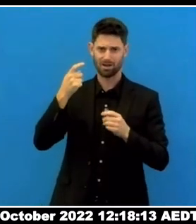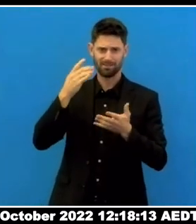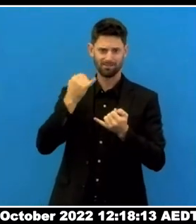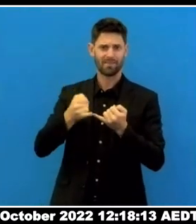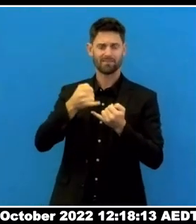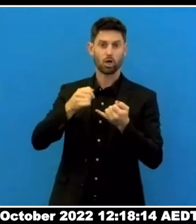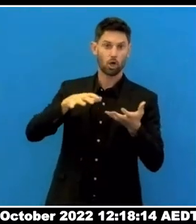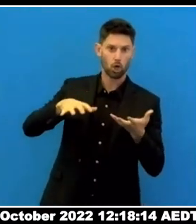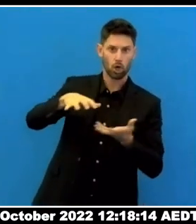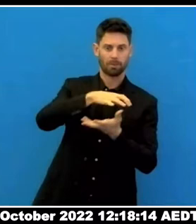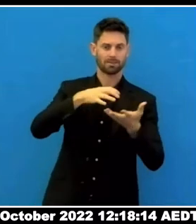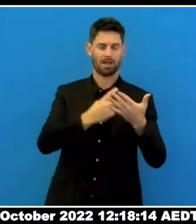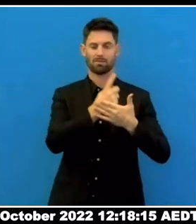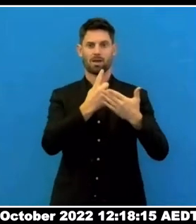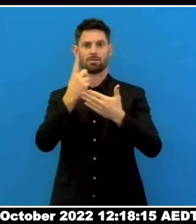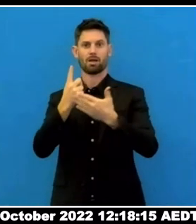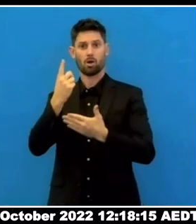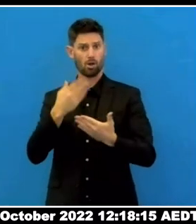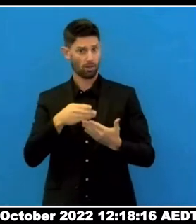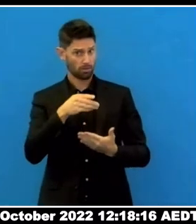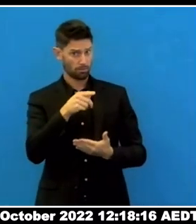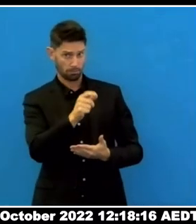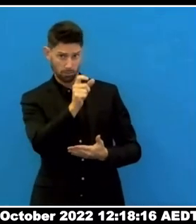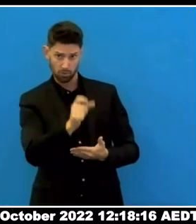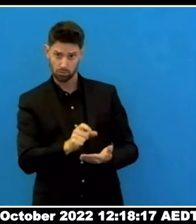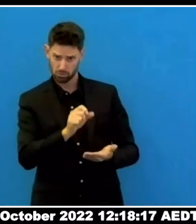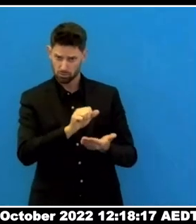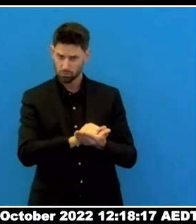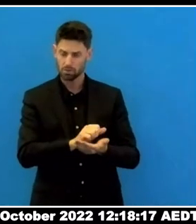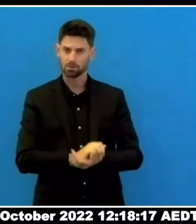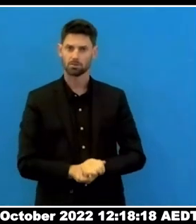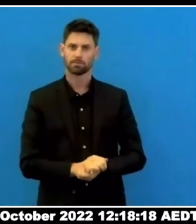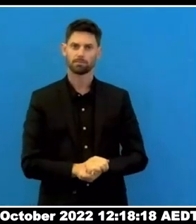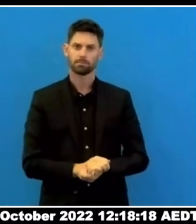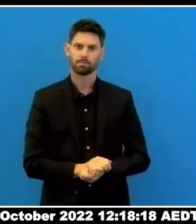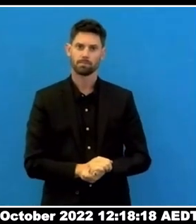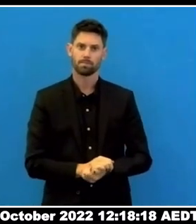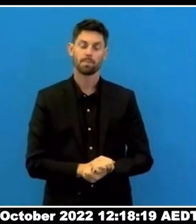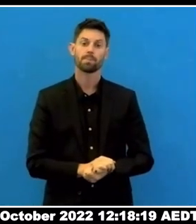Is that right? Yes. So so in terms of the way that we understand the traumatic events